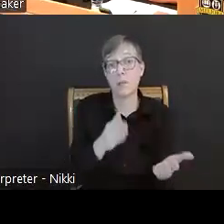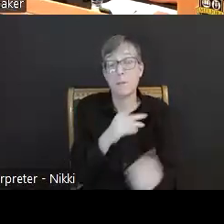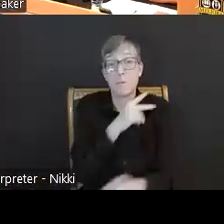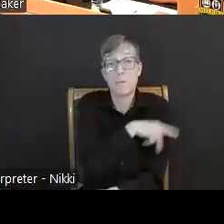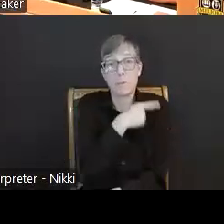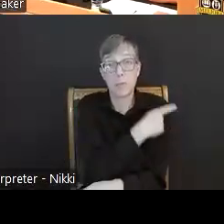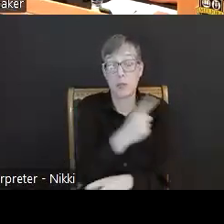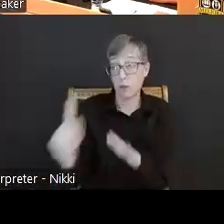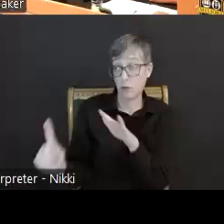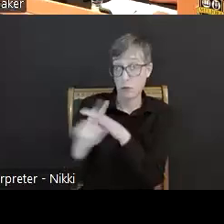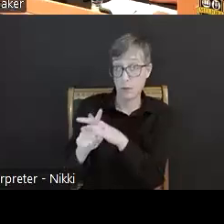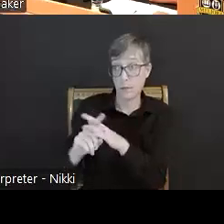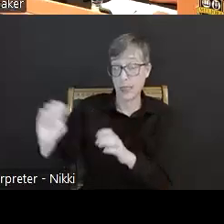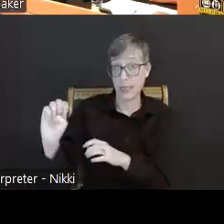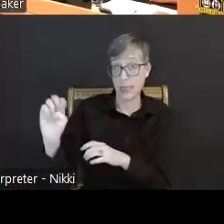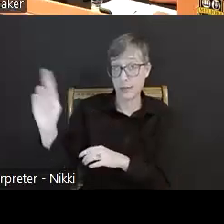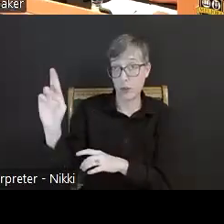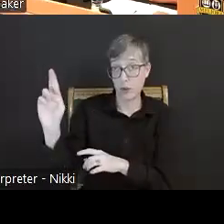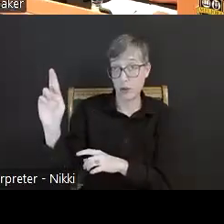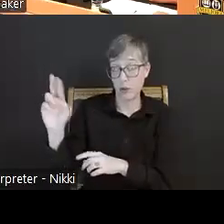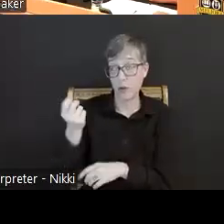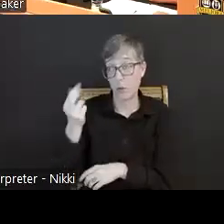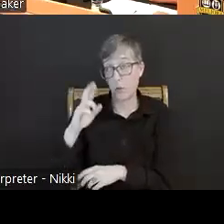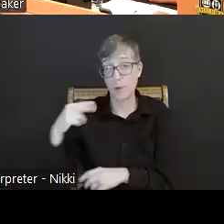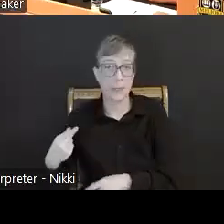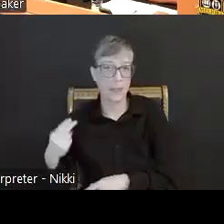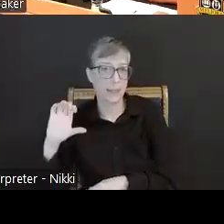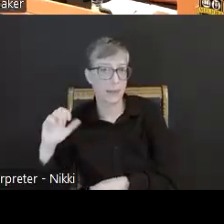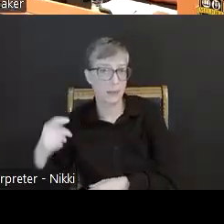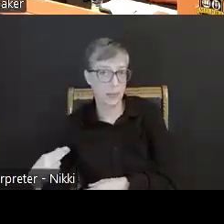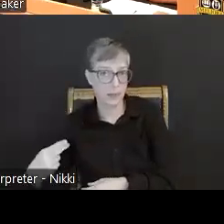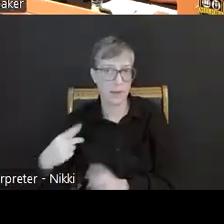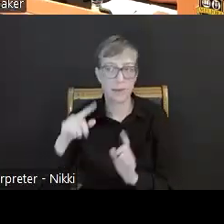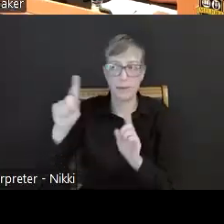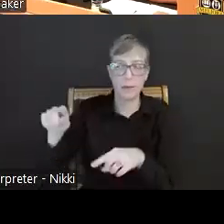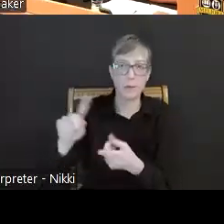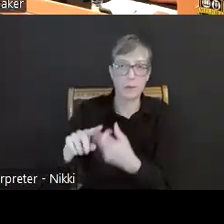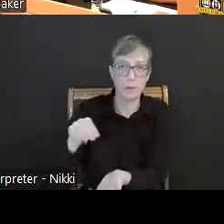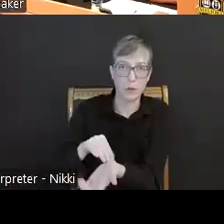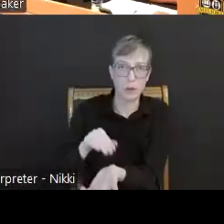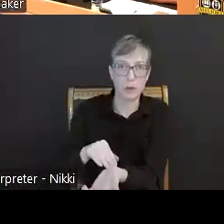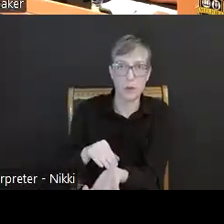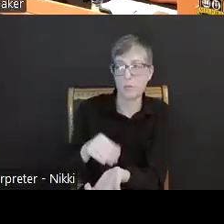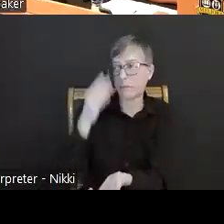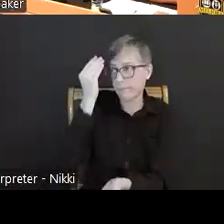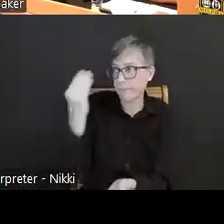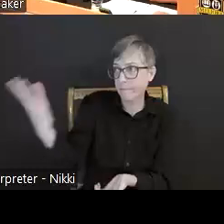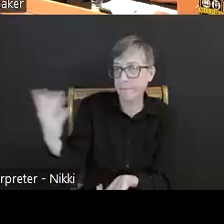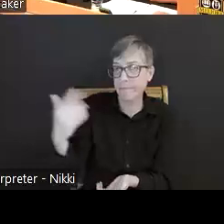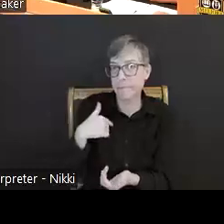room or to their pcp's office and um reports um an altercation or screens positive for the DV